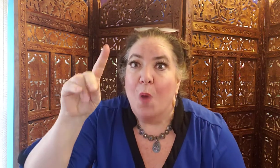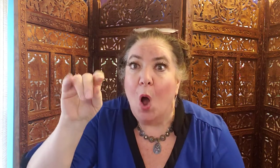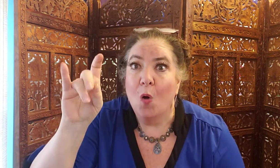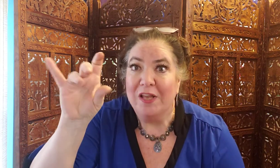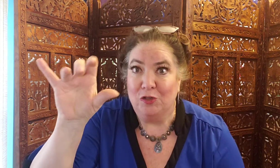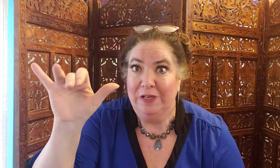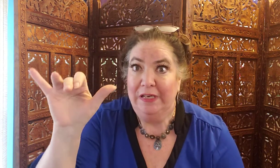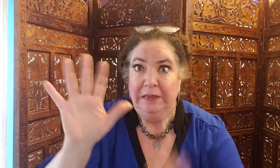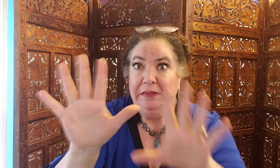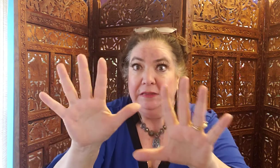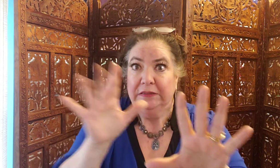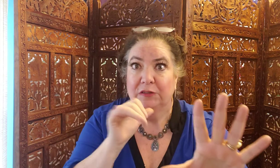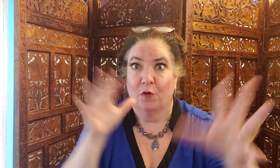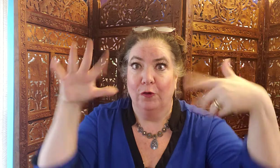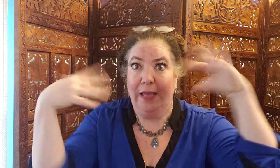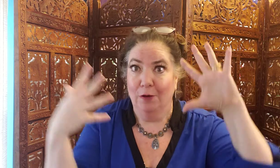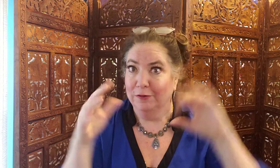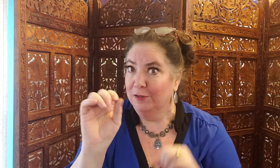poetry! Don't freak out it's okay!